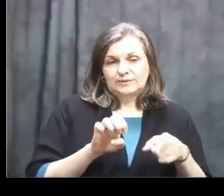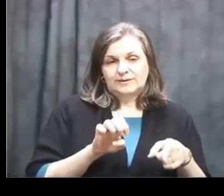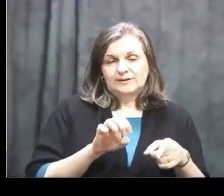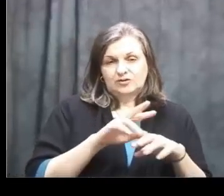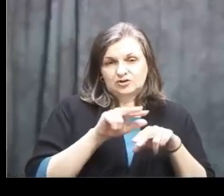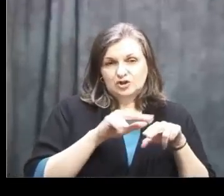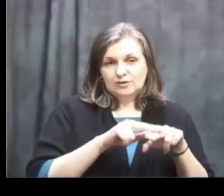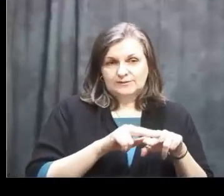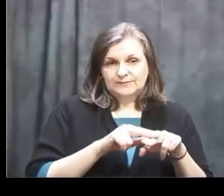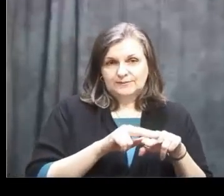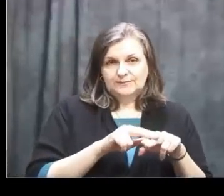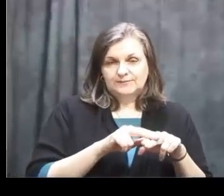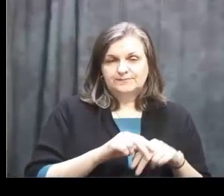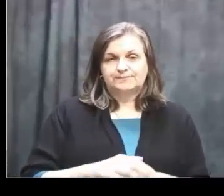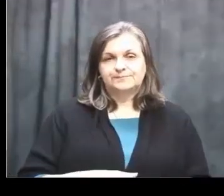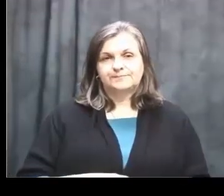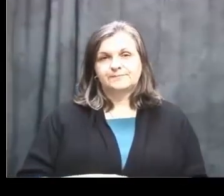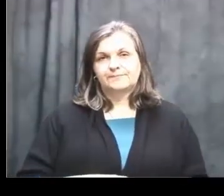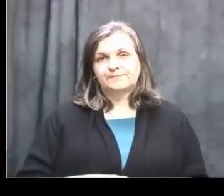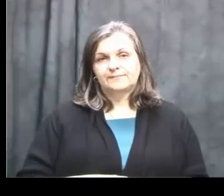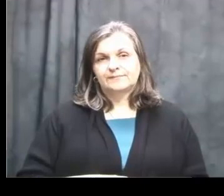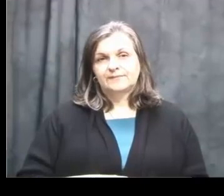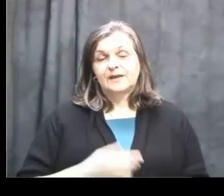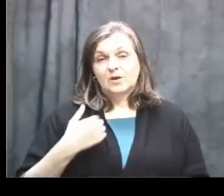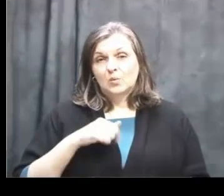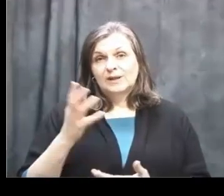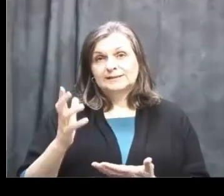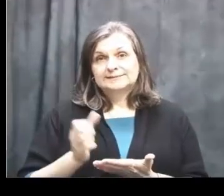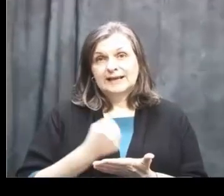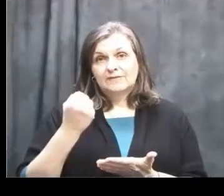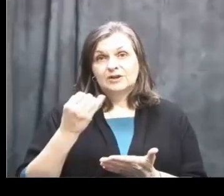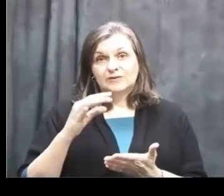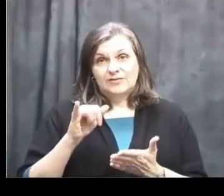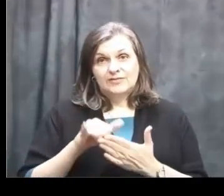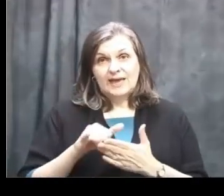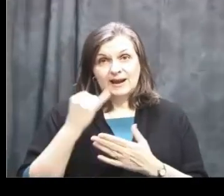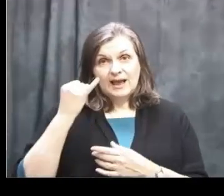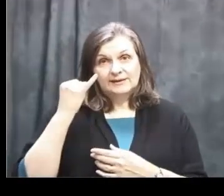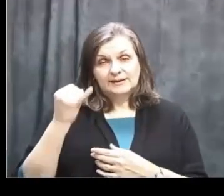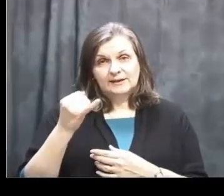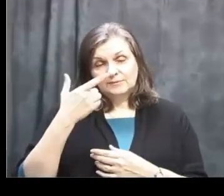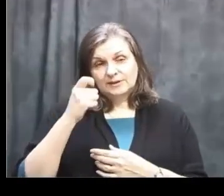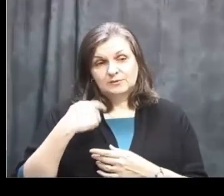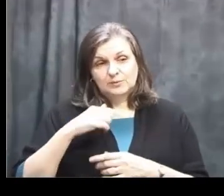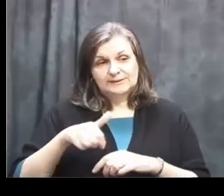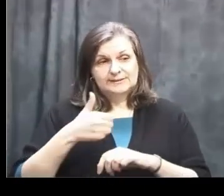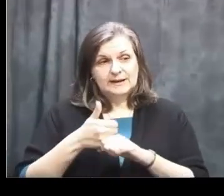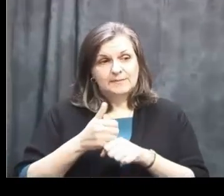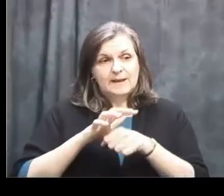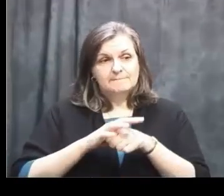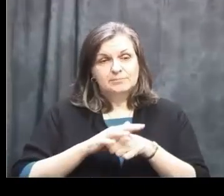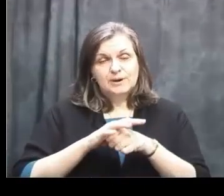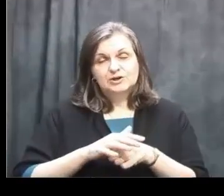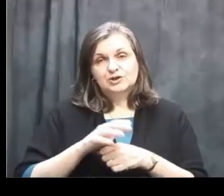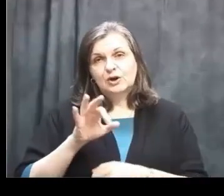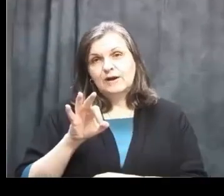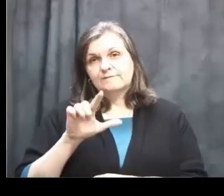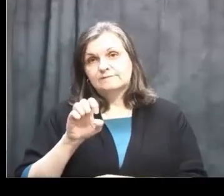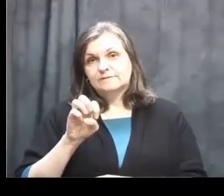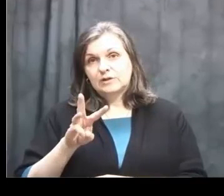we're going to take advantage of this when we start to produce sugars because we set up something known as the pressure flow mechanism